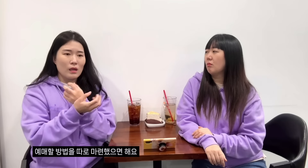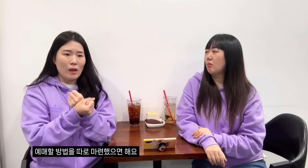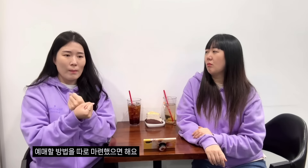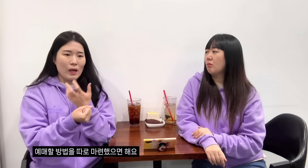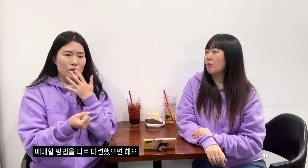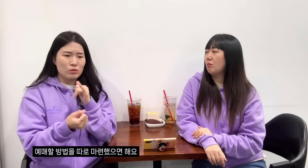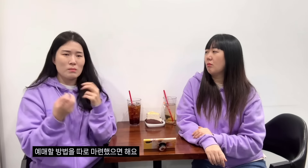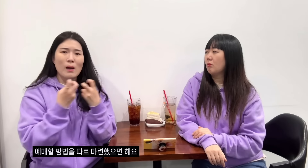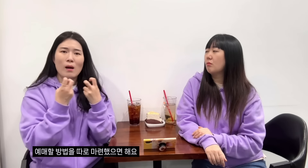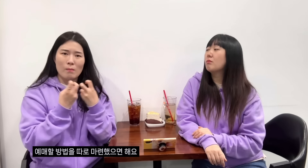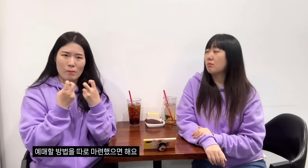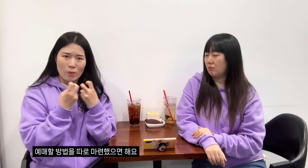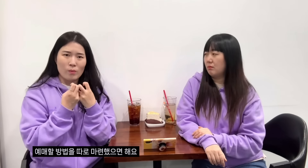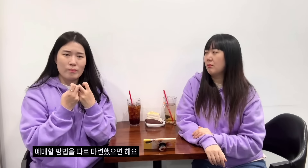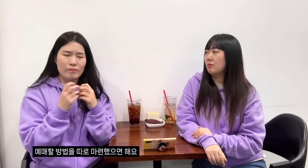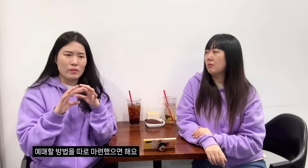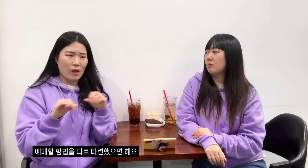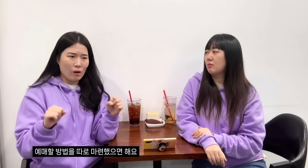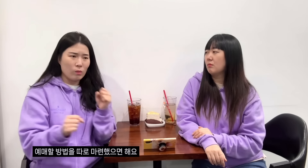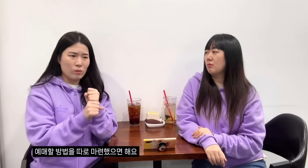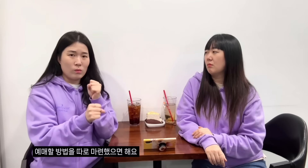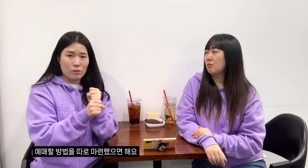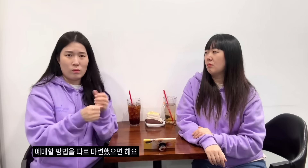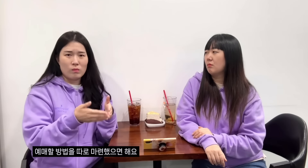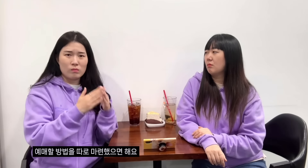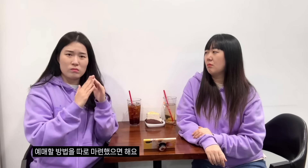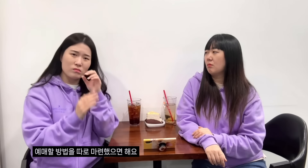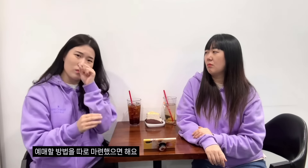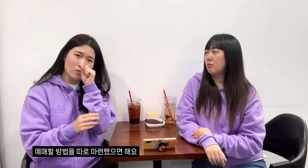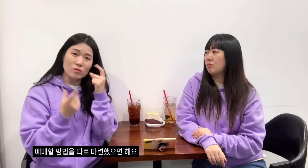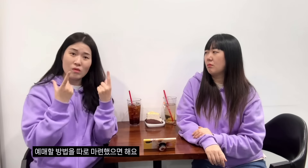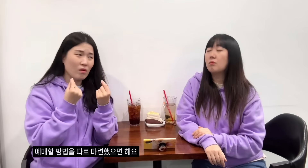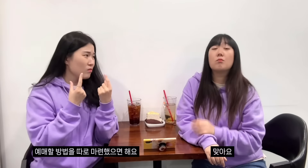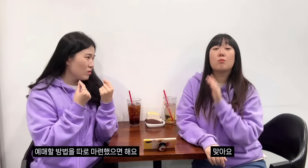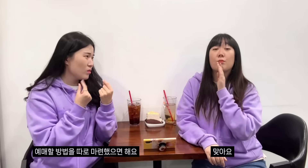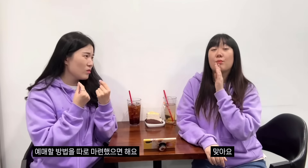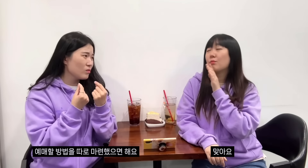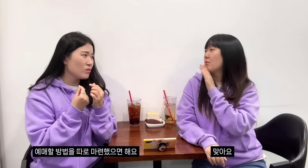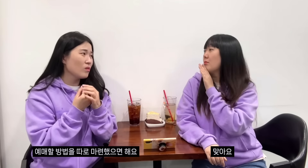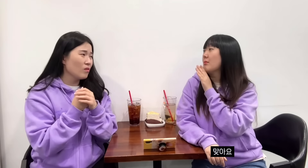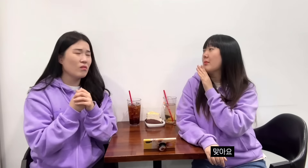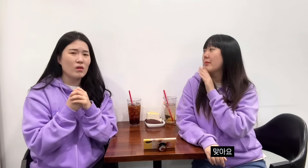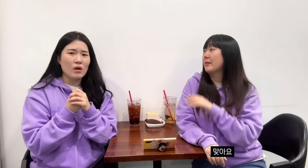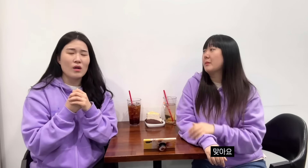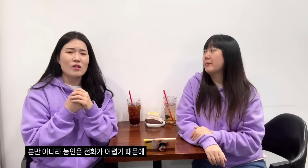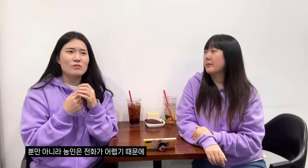method for making reservations for the deaf.